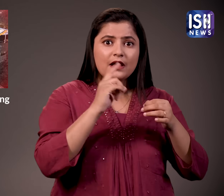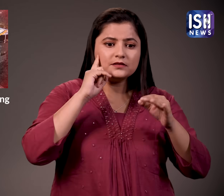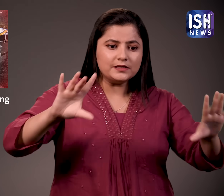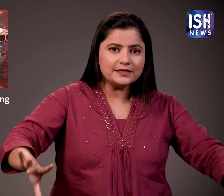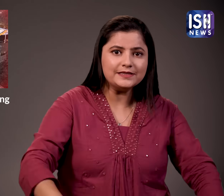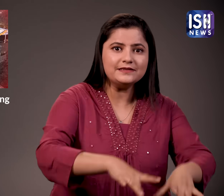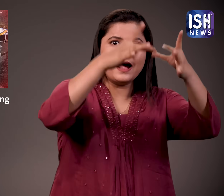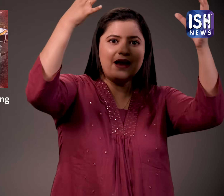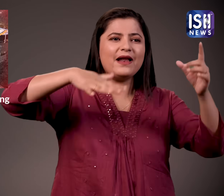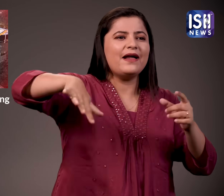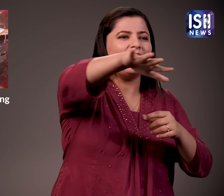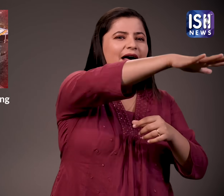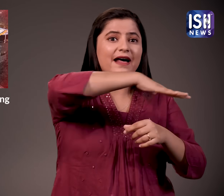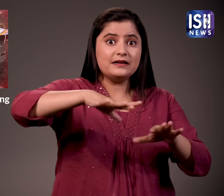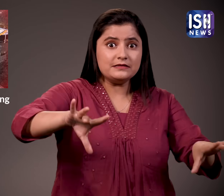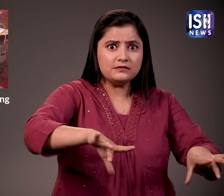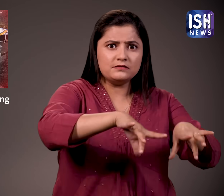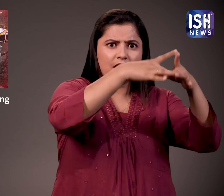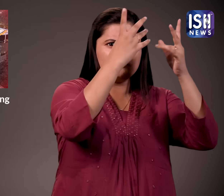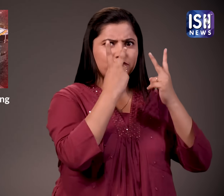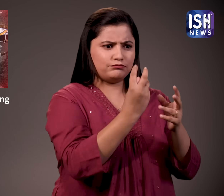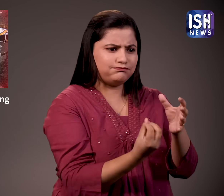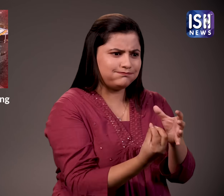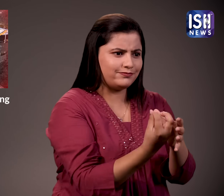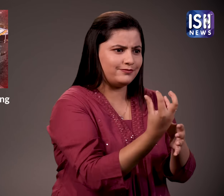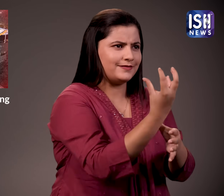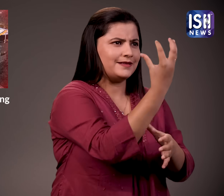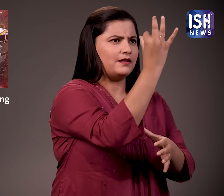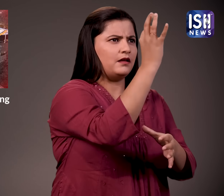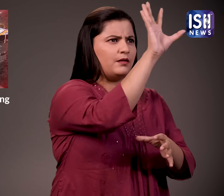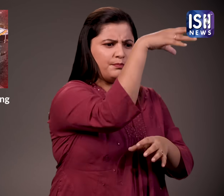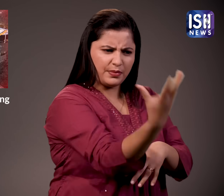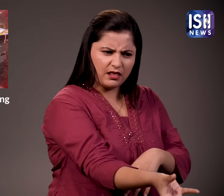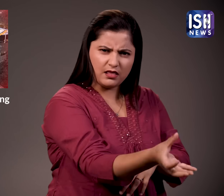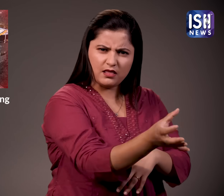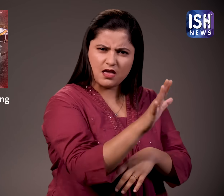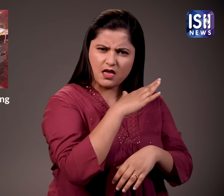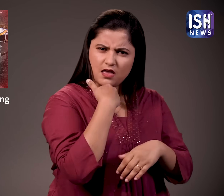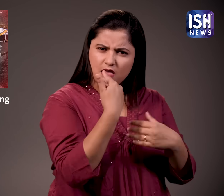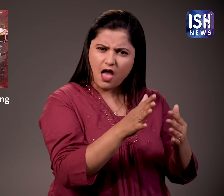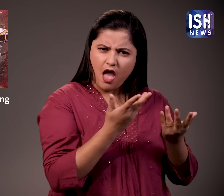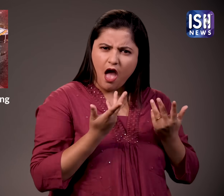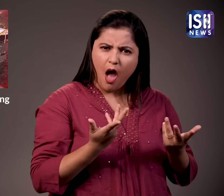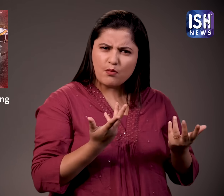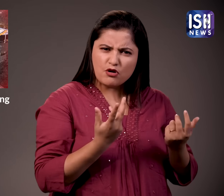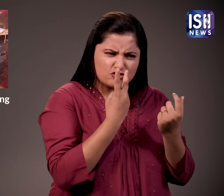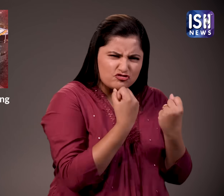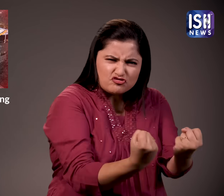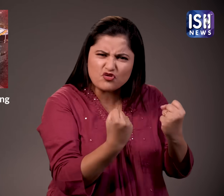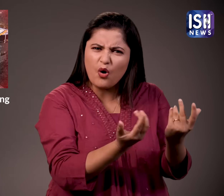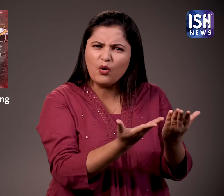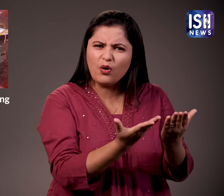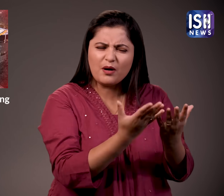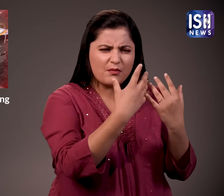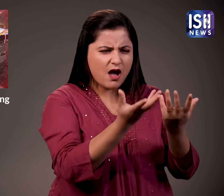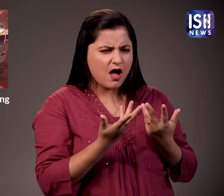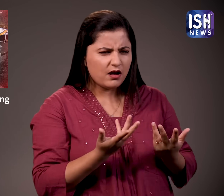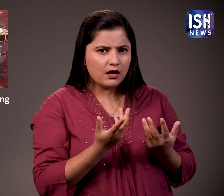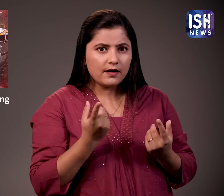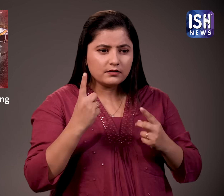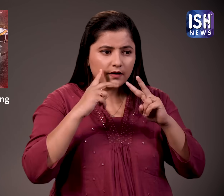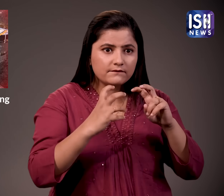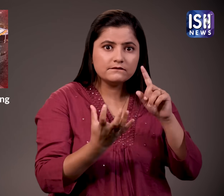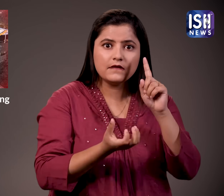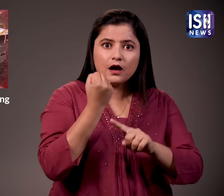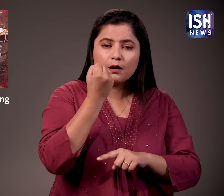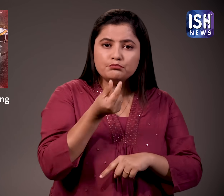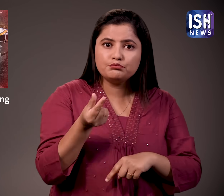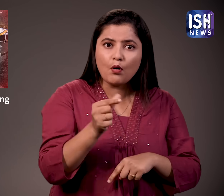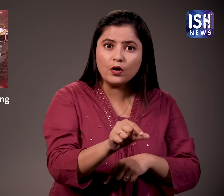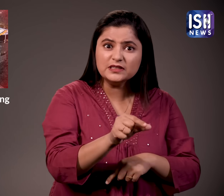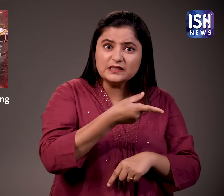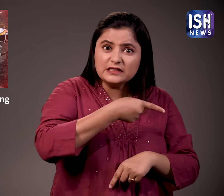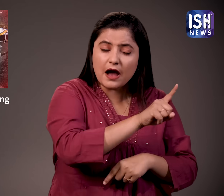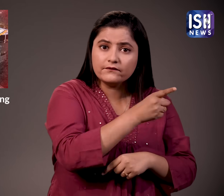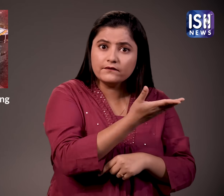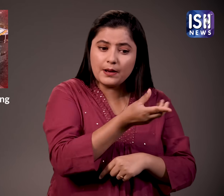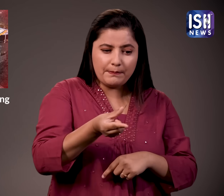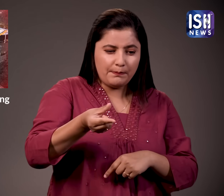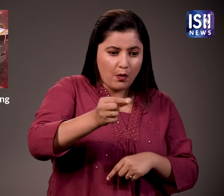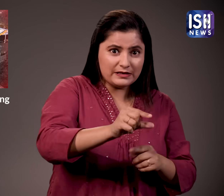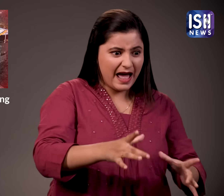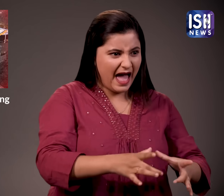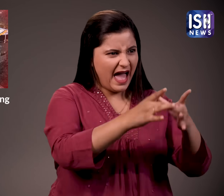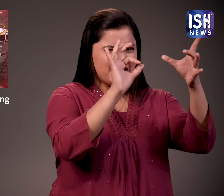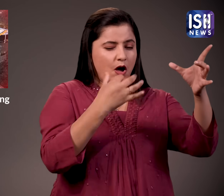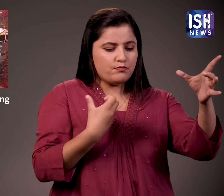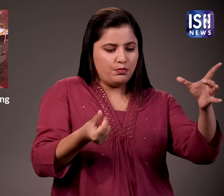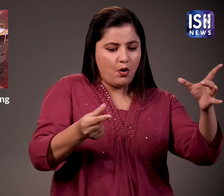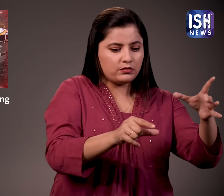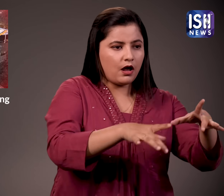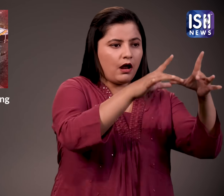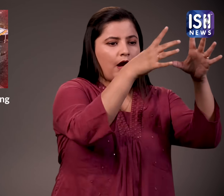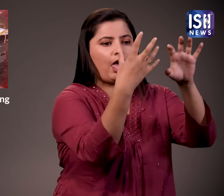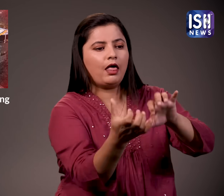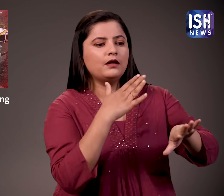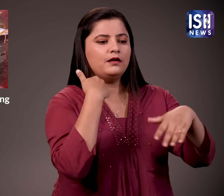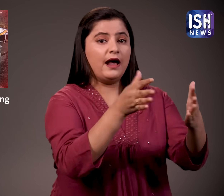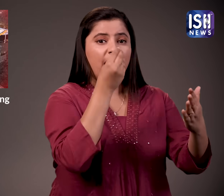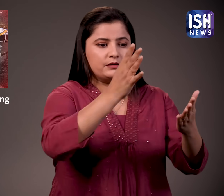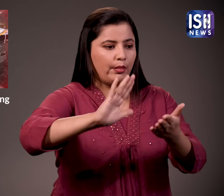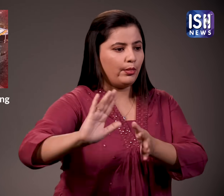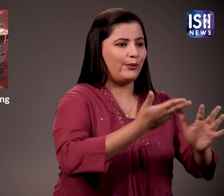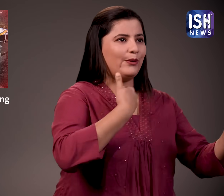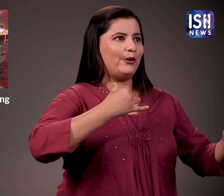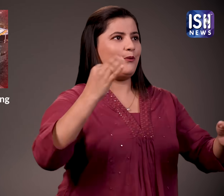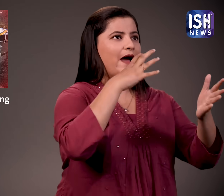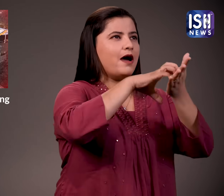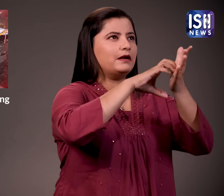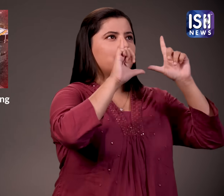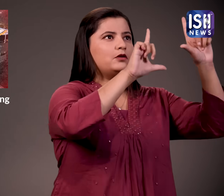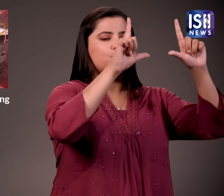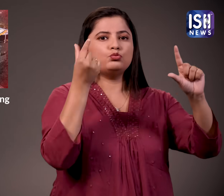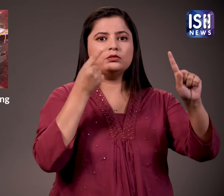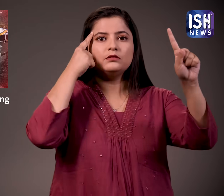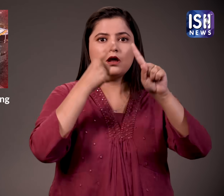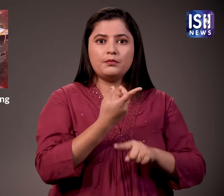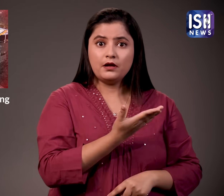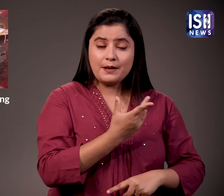were found to poison healthy trees, so that when the tree falls, the company can put up a hoardings in its place.